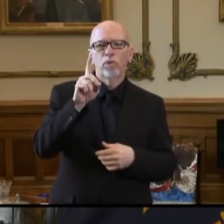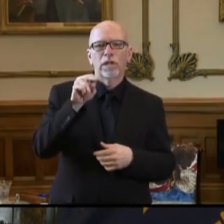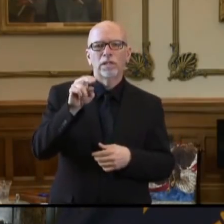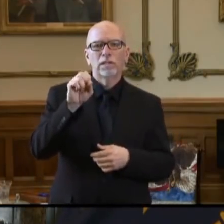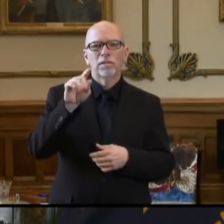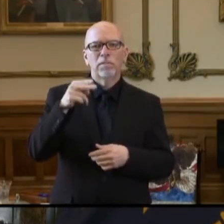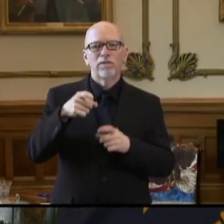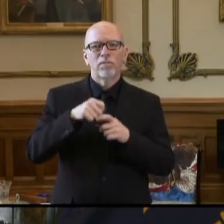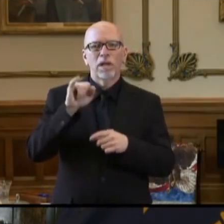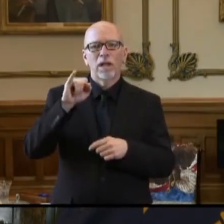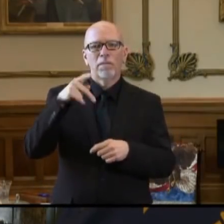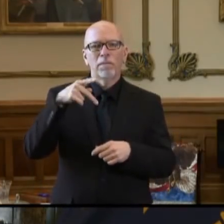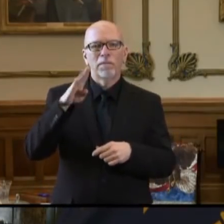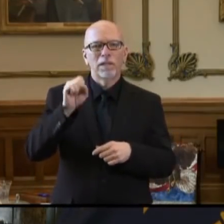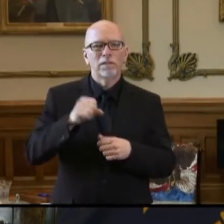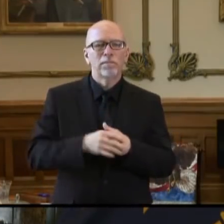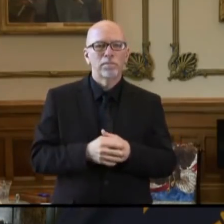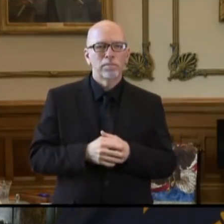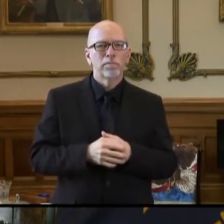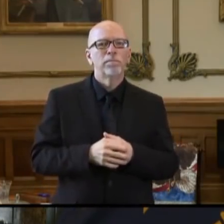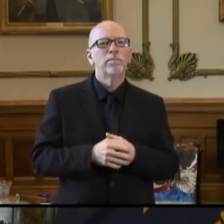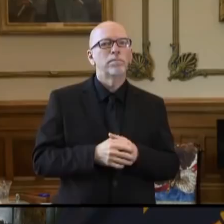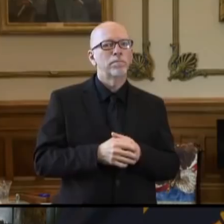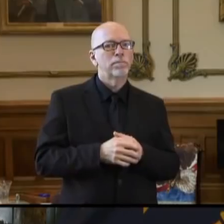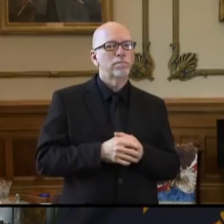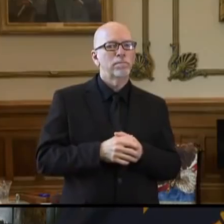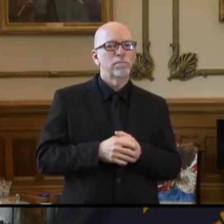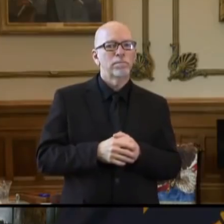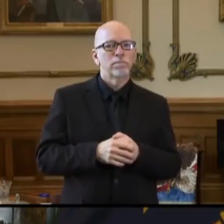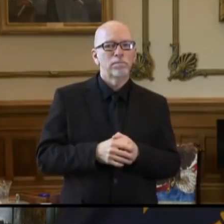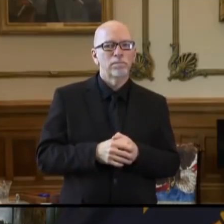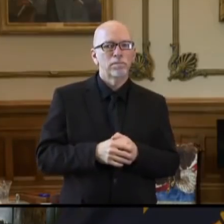RULES. UP NEXT IS BRANDON SMITH